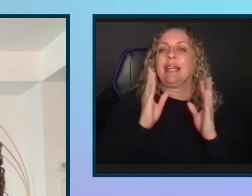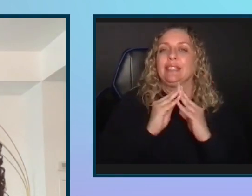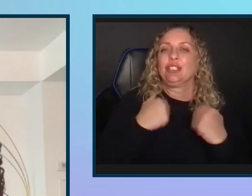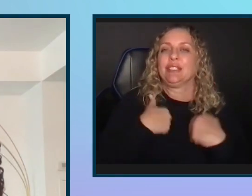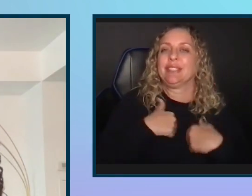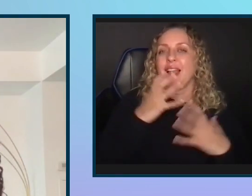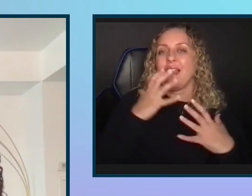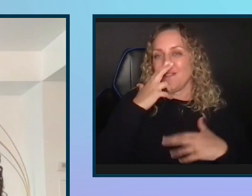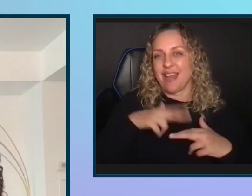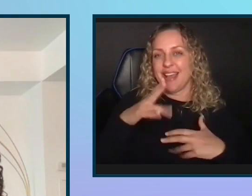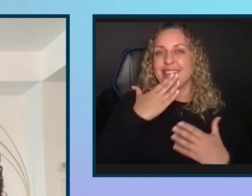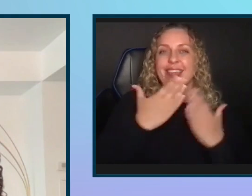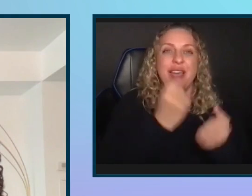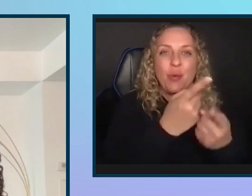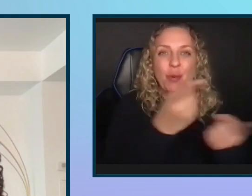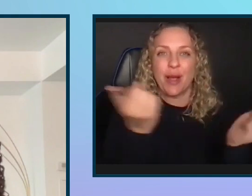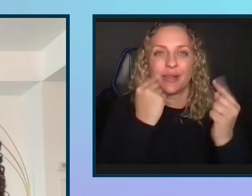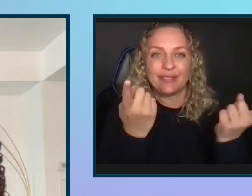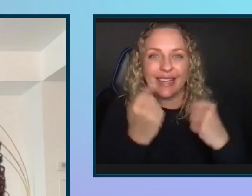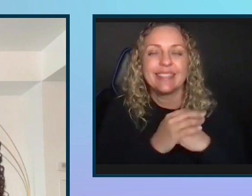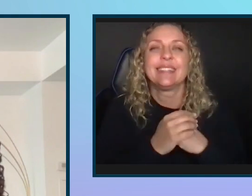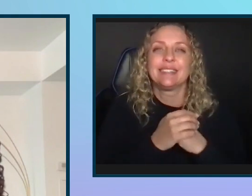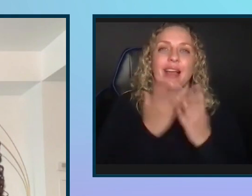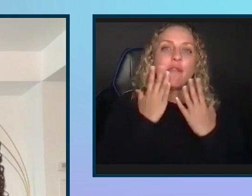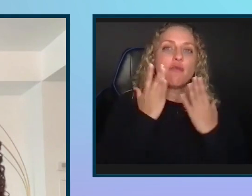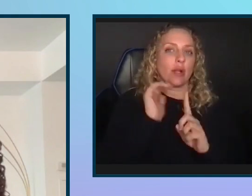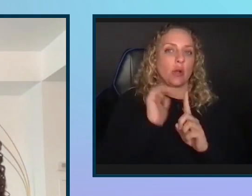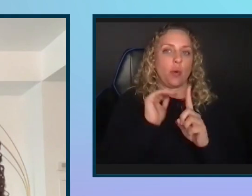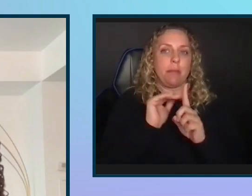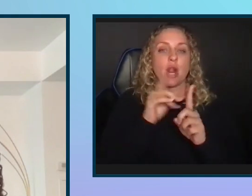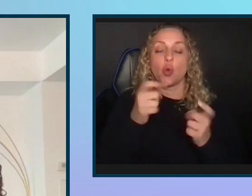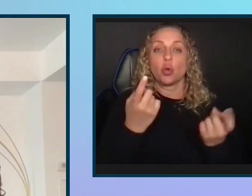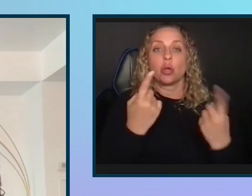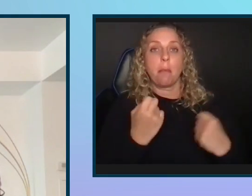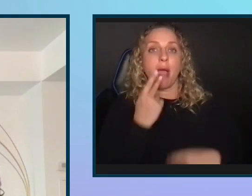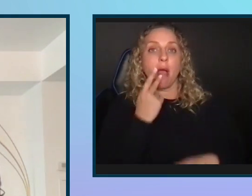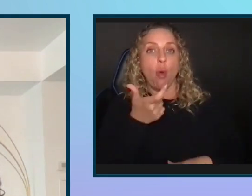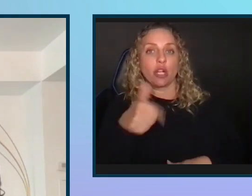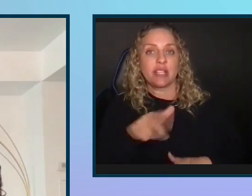thank you to everybody attending. A friendly reminder, you can come back and watch this at any time,